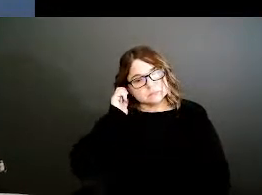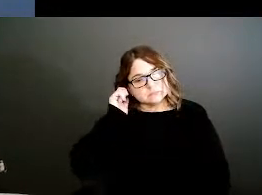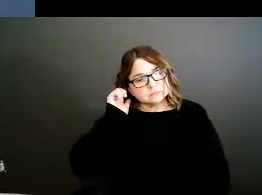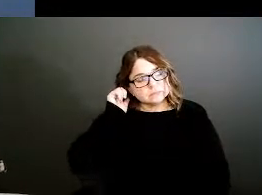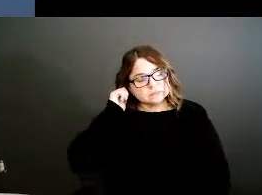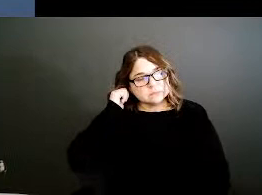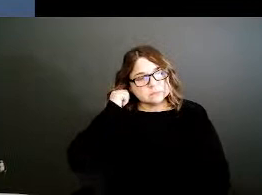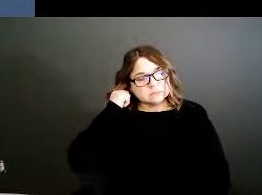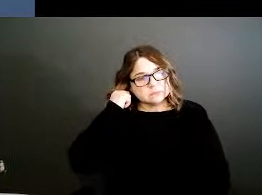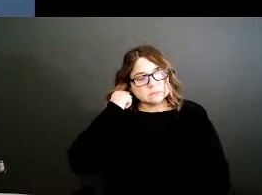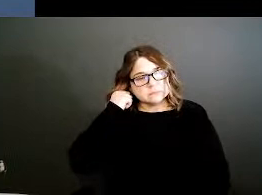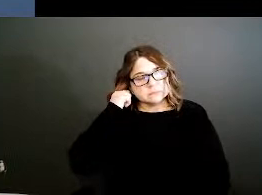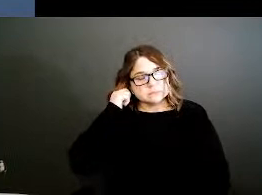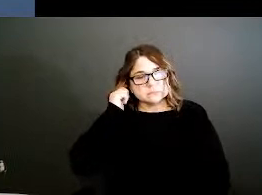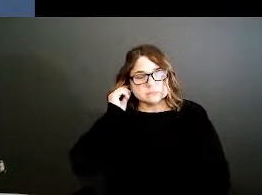SPEAKER 39 IS ROBIN WONSLY.